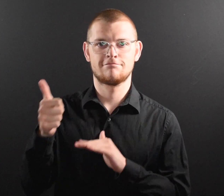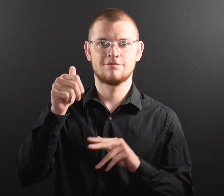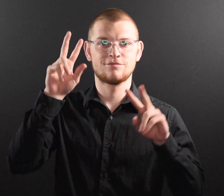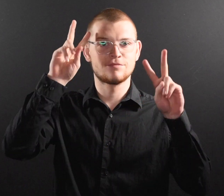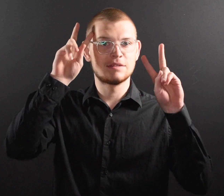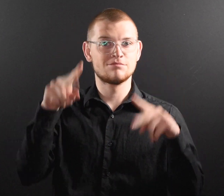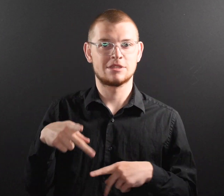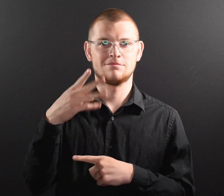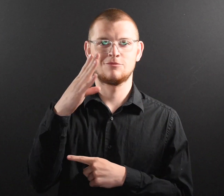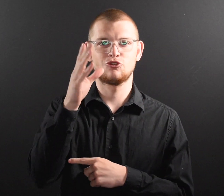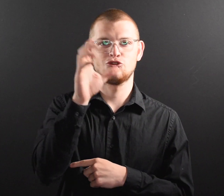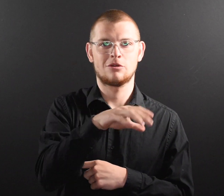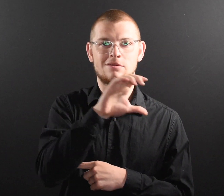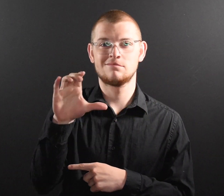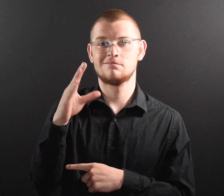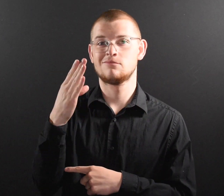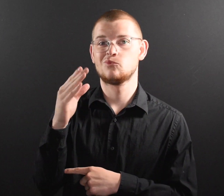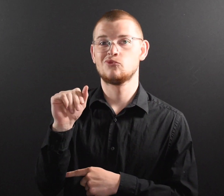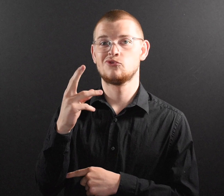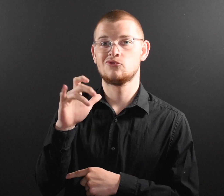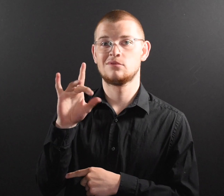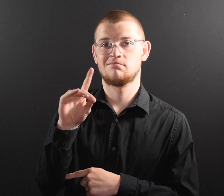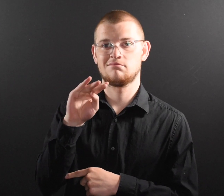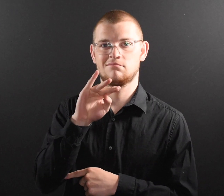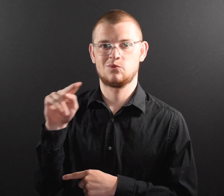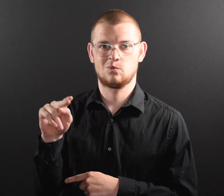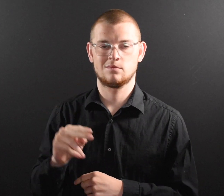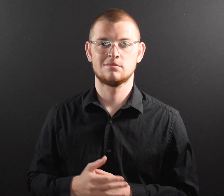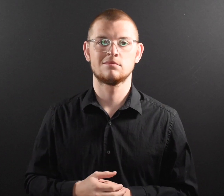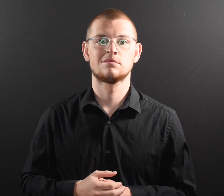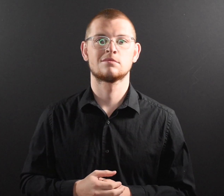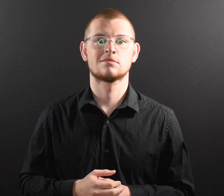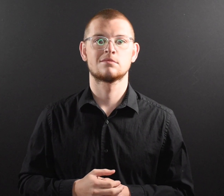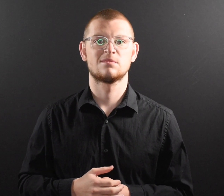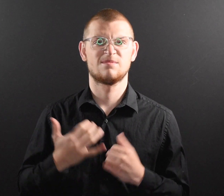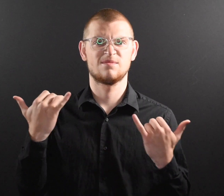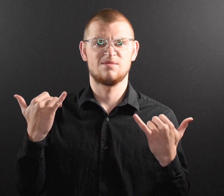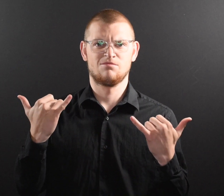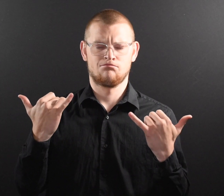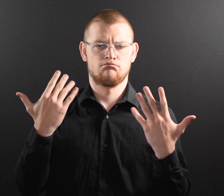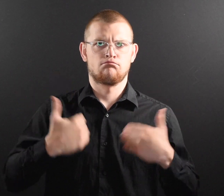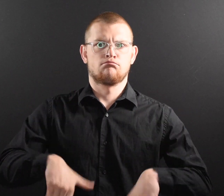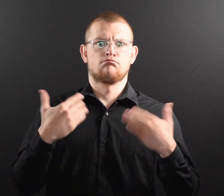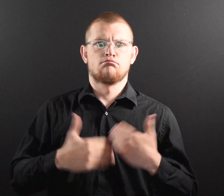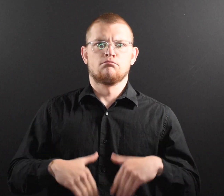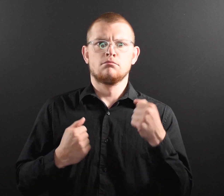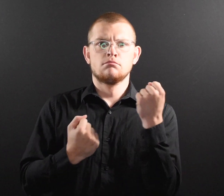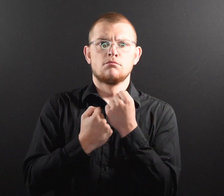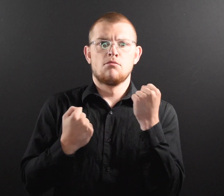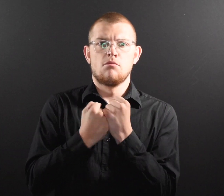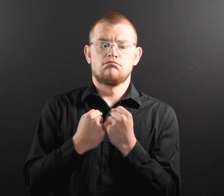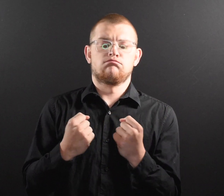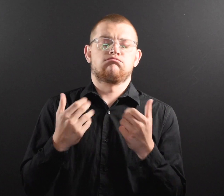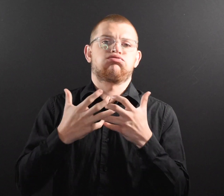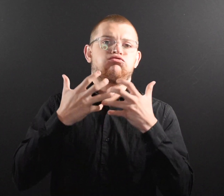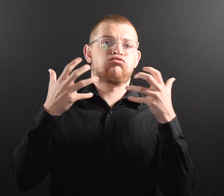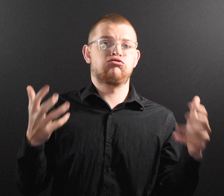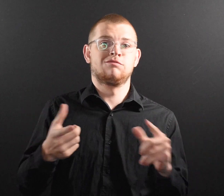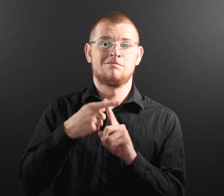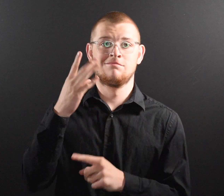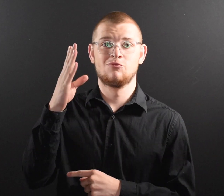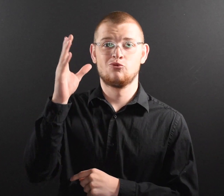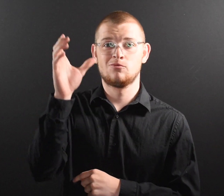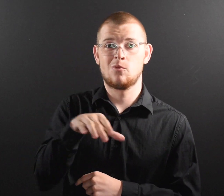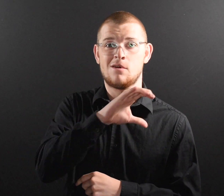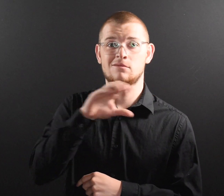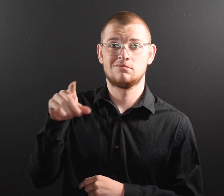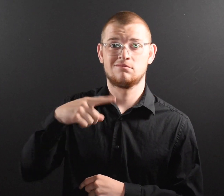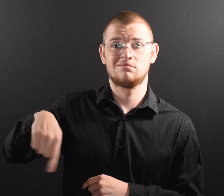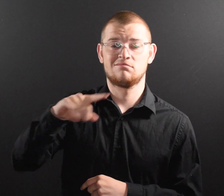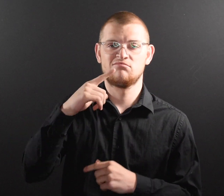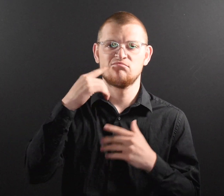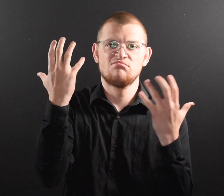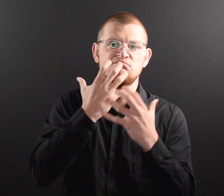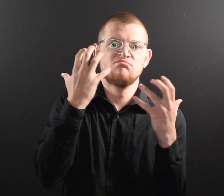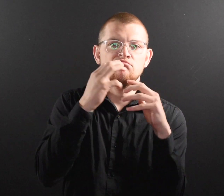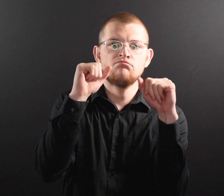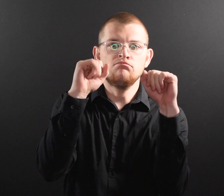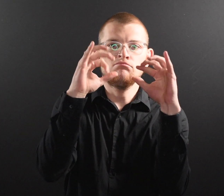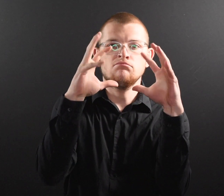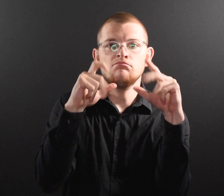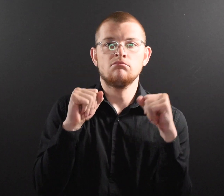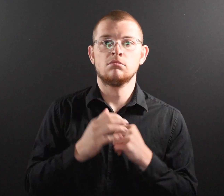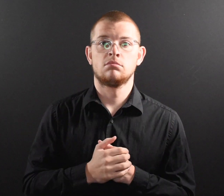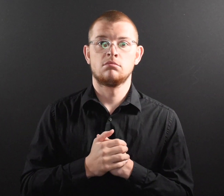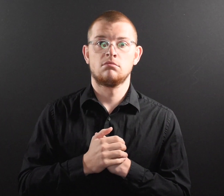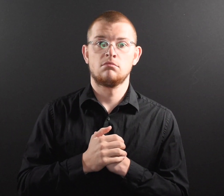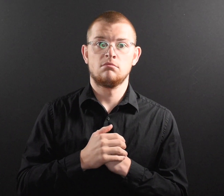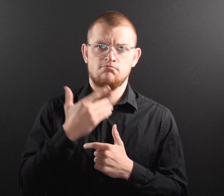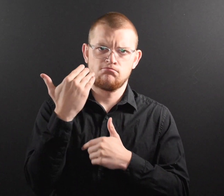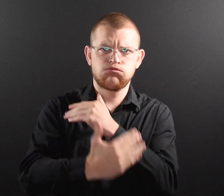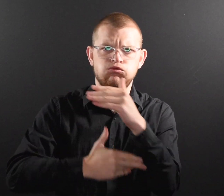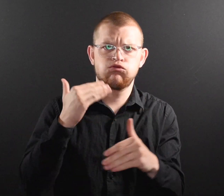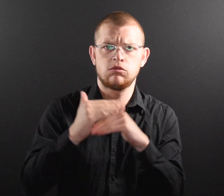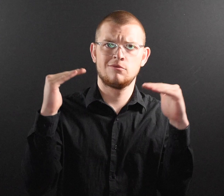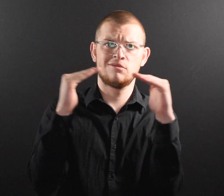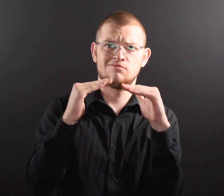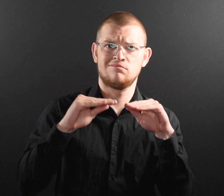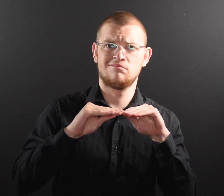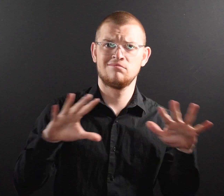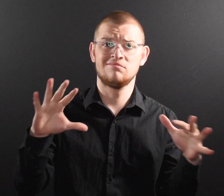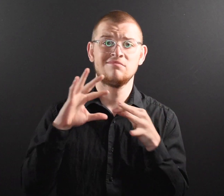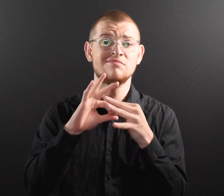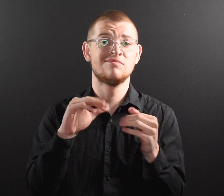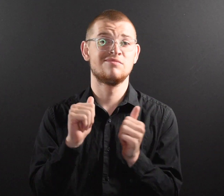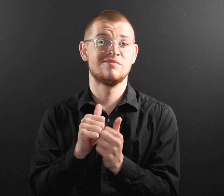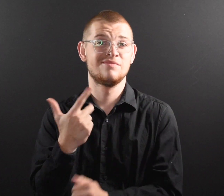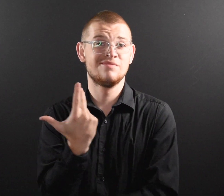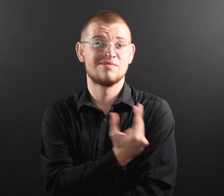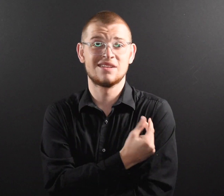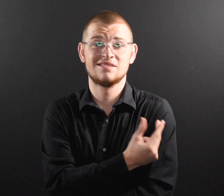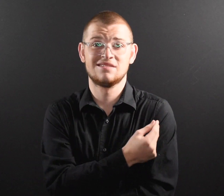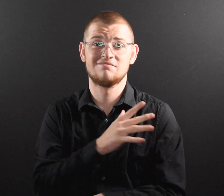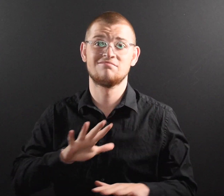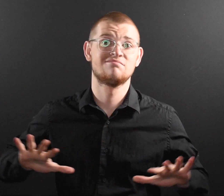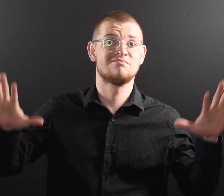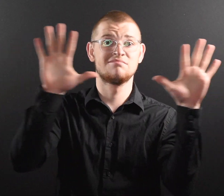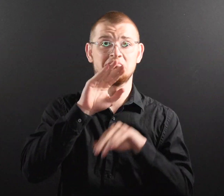Cross and Blue Shield of Minnesota. “Advancing equitable distribution of COVID-19 vaccines across